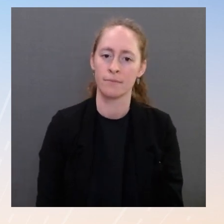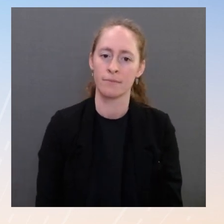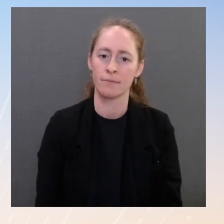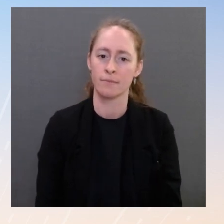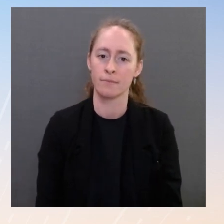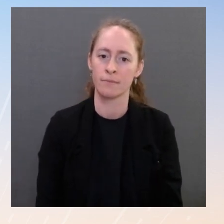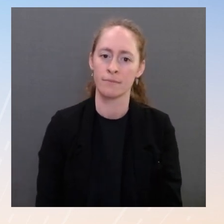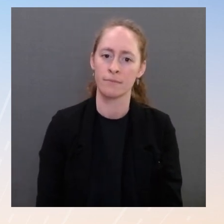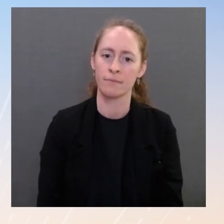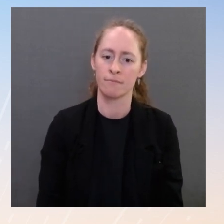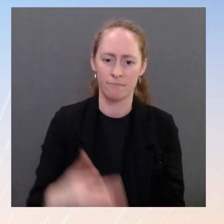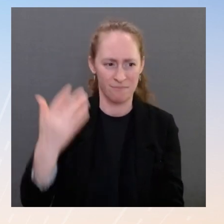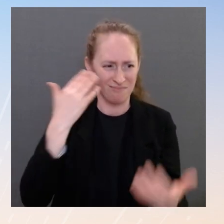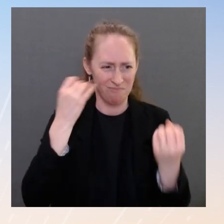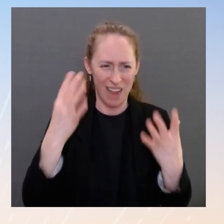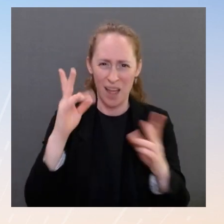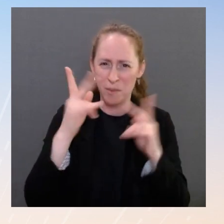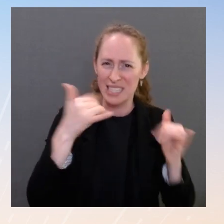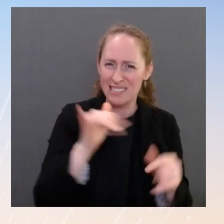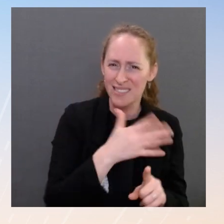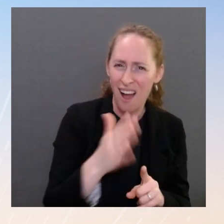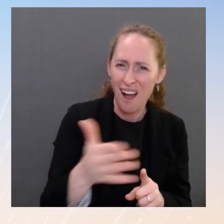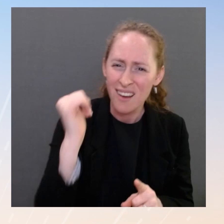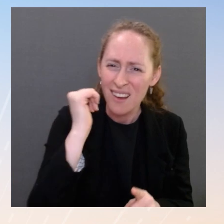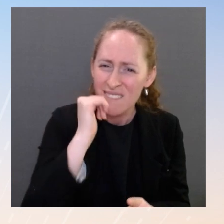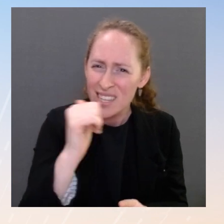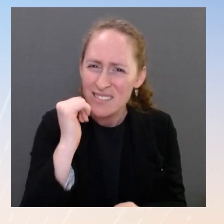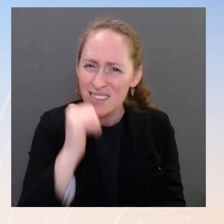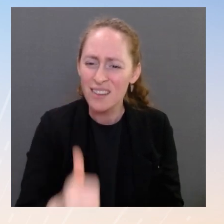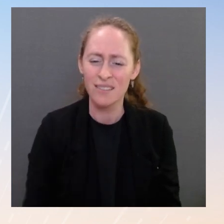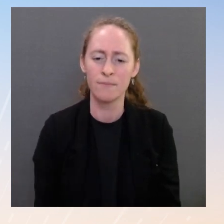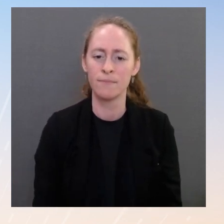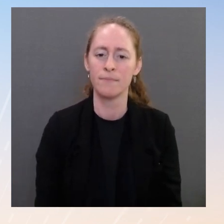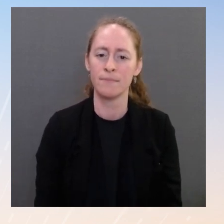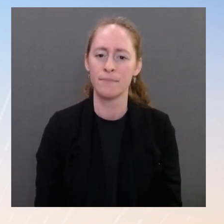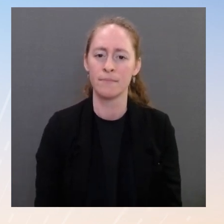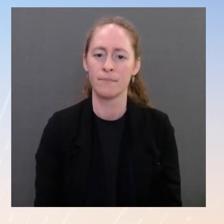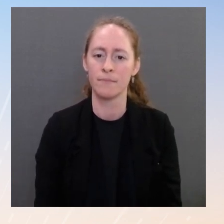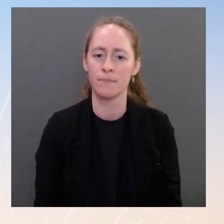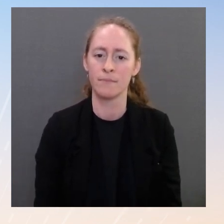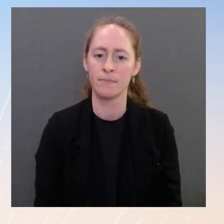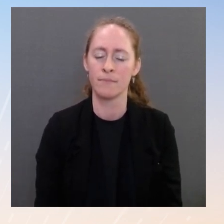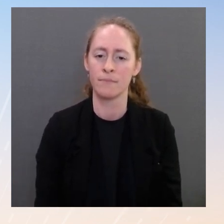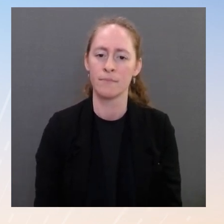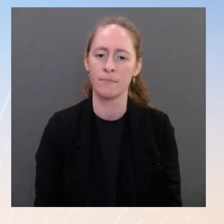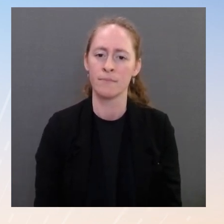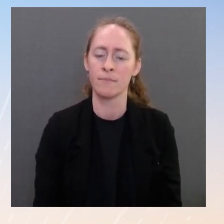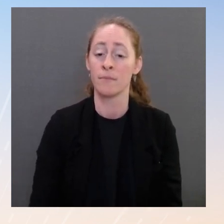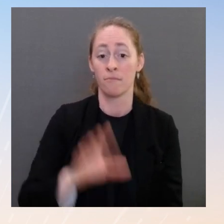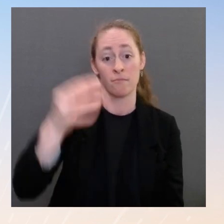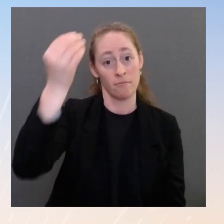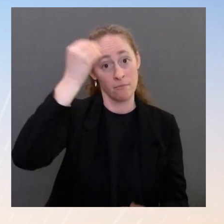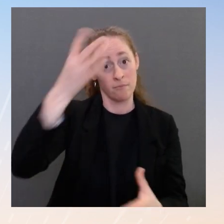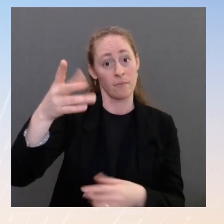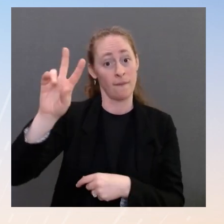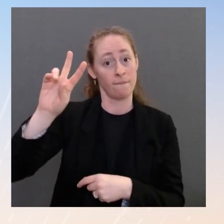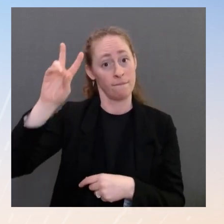which is, I think, why you're asking me this question -- is quite the contrary. I mean, the Vice President is continuing to carry out her duties,